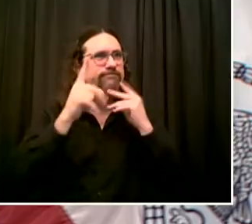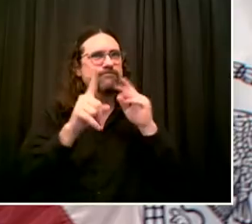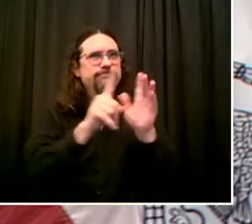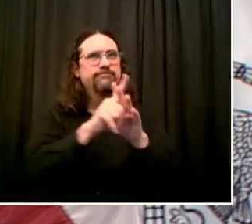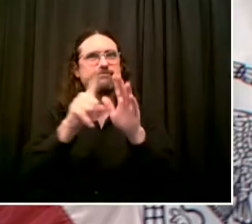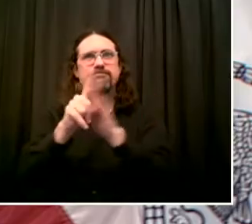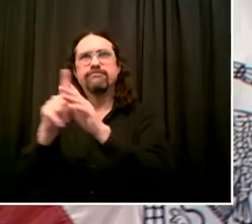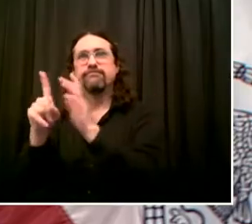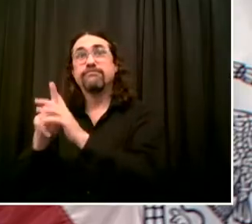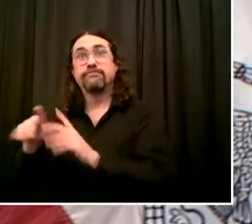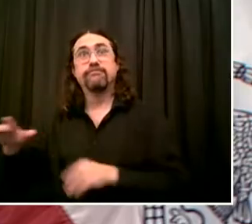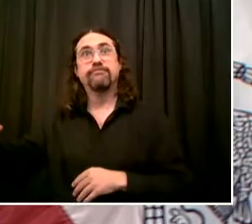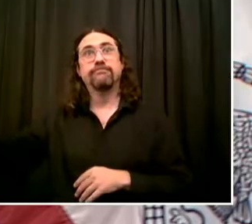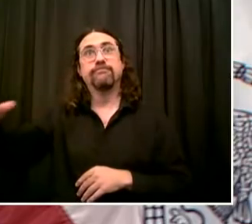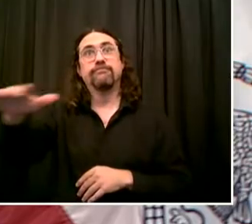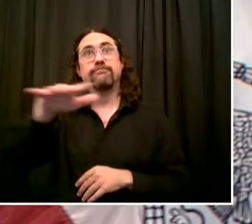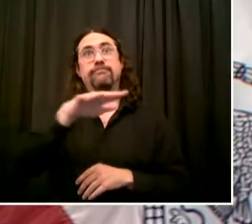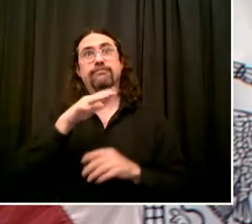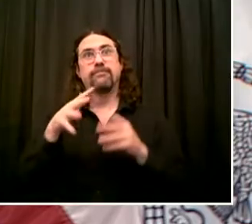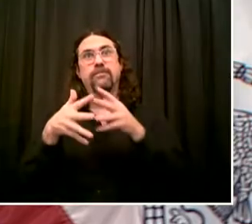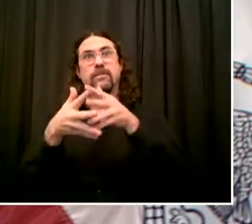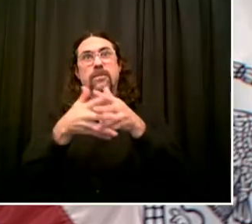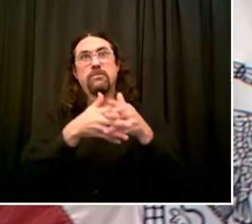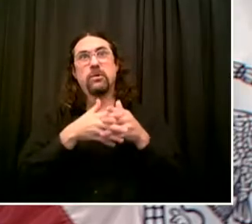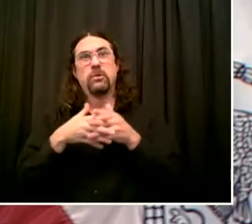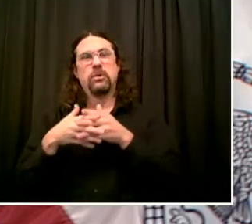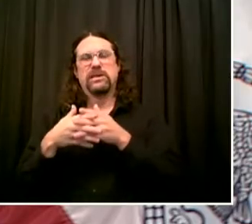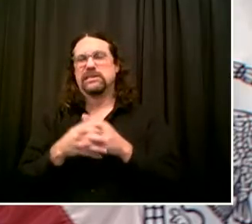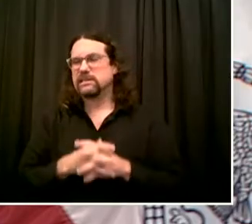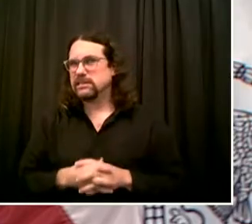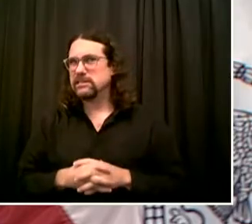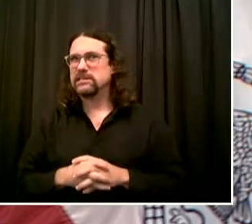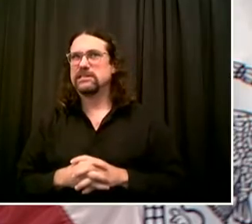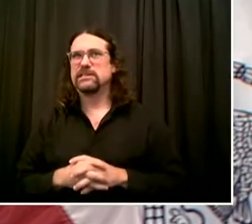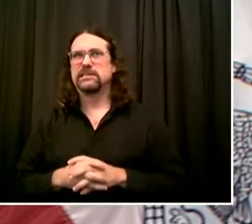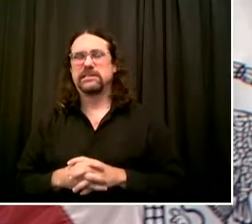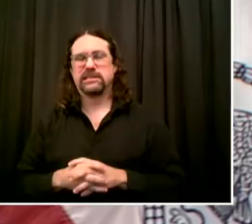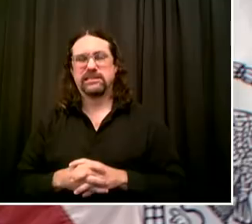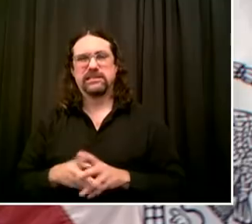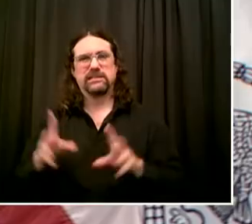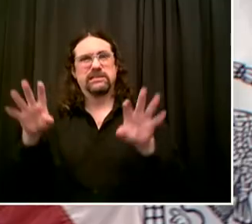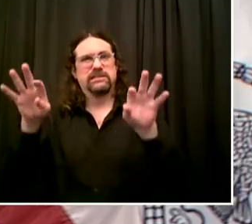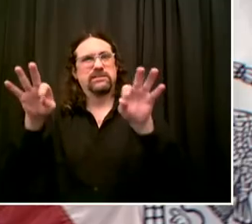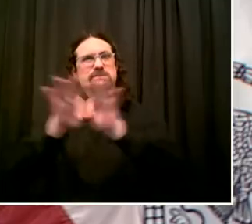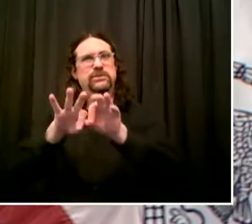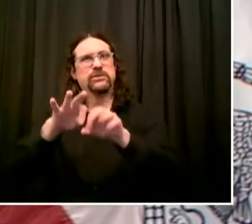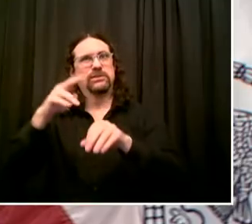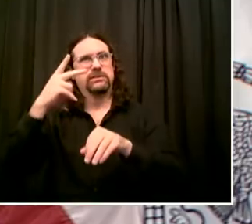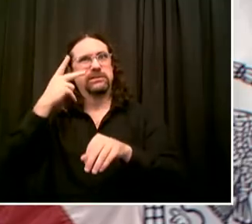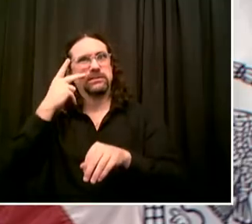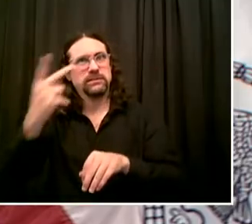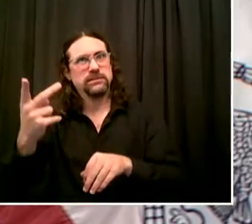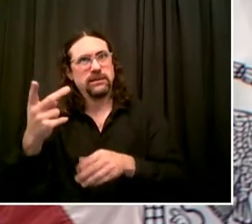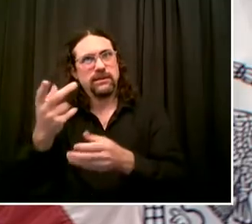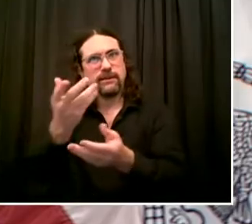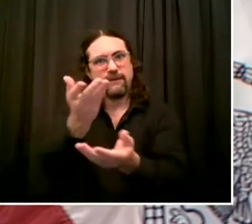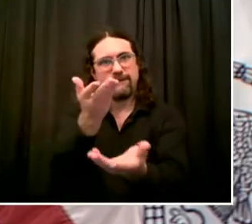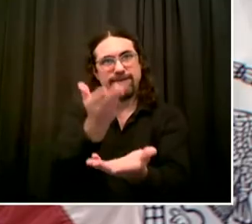HISTORY HAVE TO BE WILLING TO MAKE TOUGH DECISIONS AND